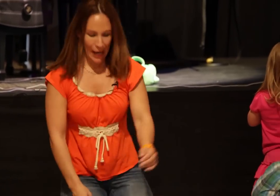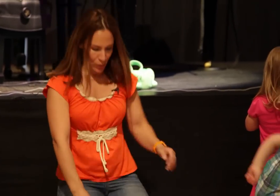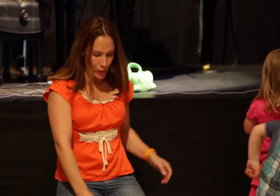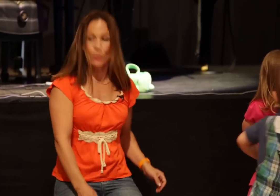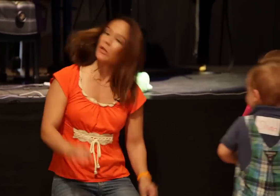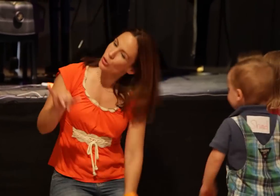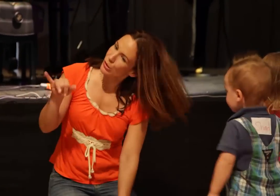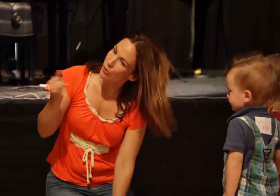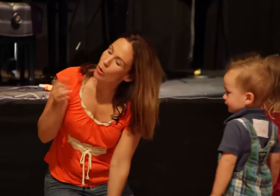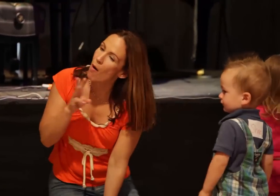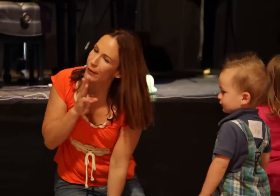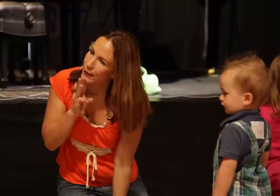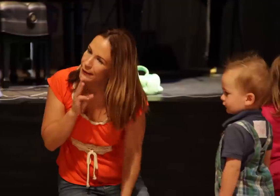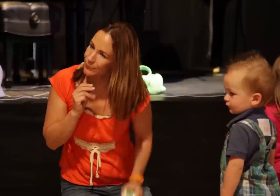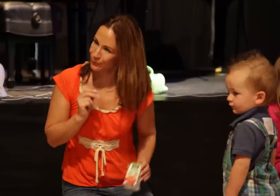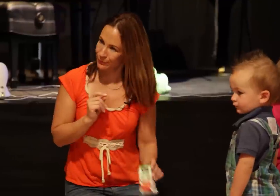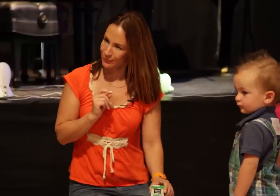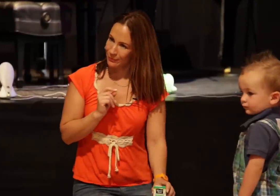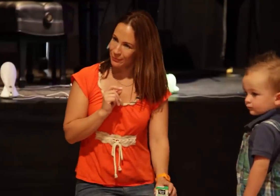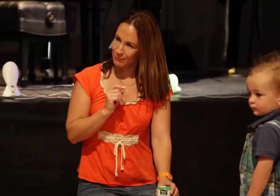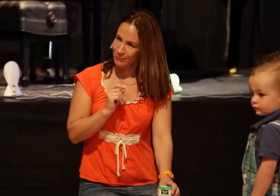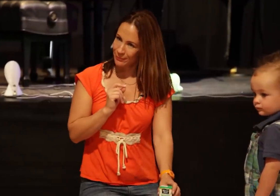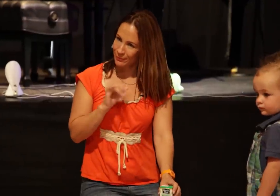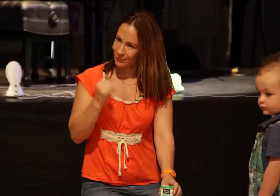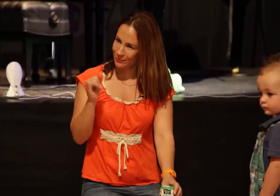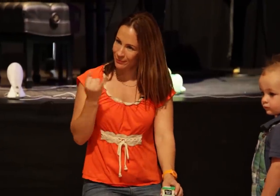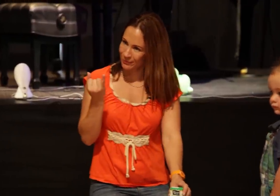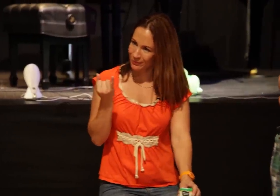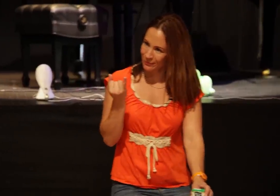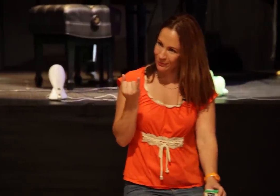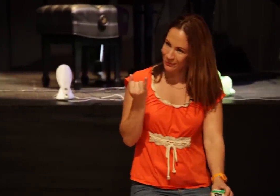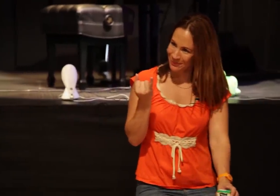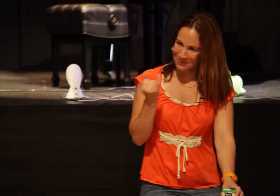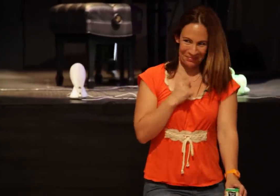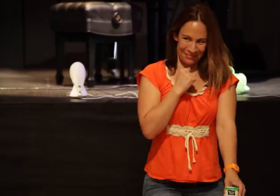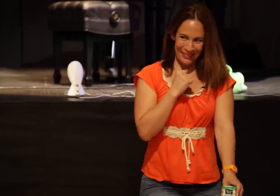And Cayden what do you want, JUICE or WATER? Are you going to show you her? You have to sign it. JUICE.